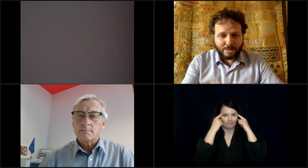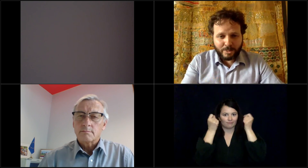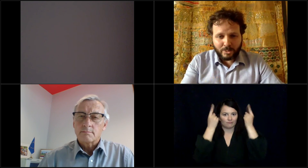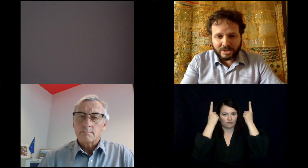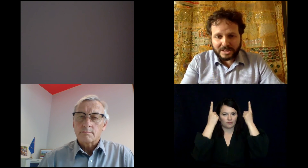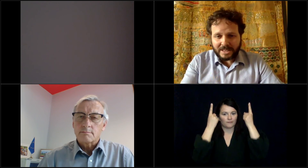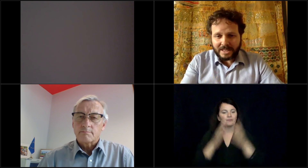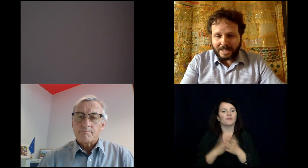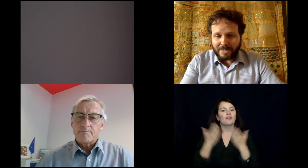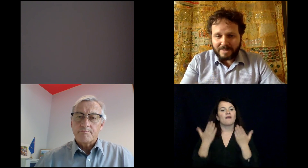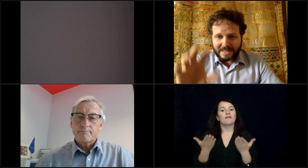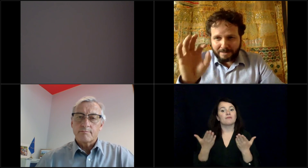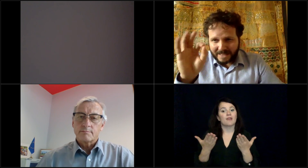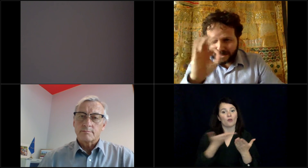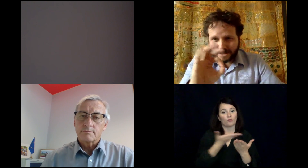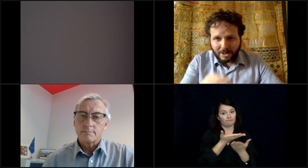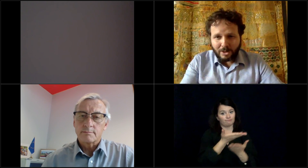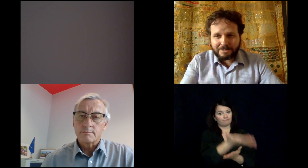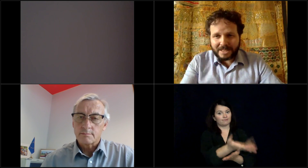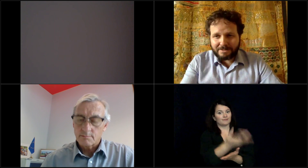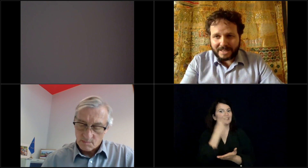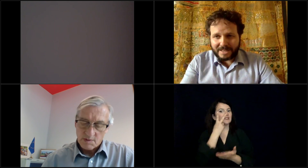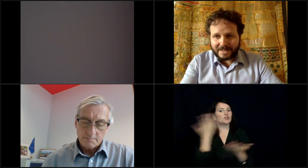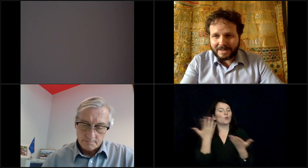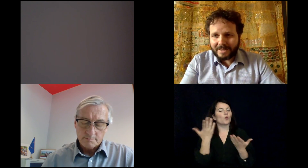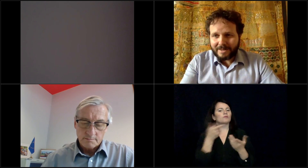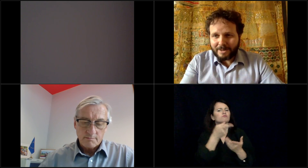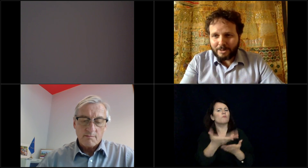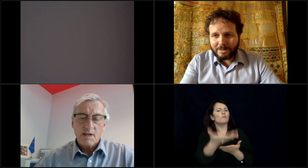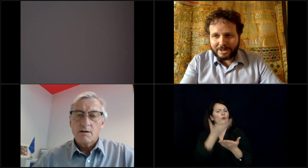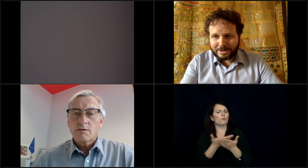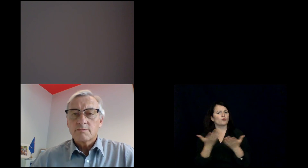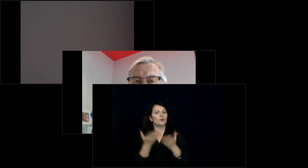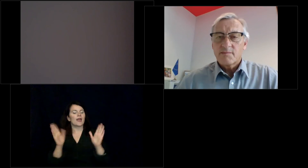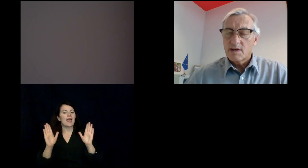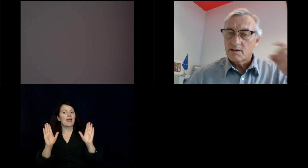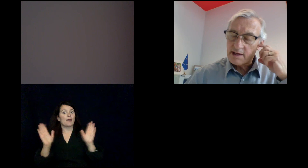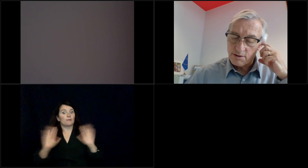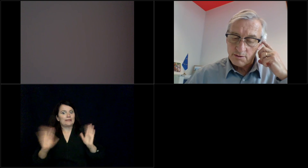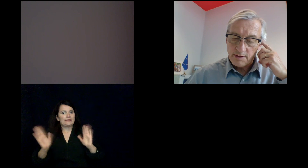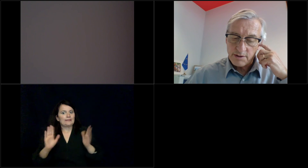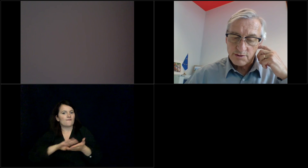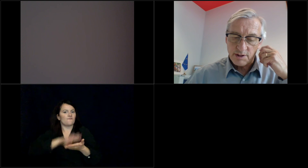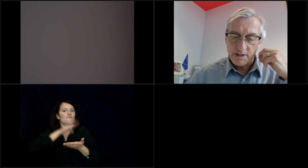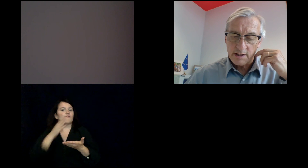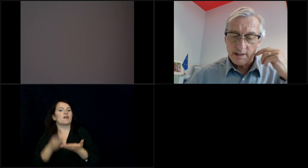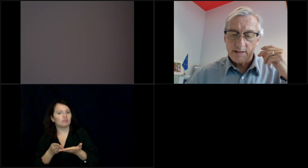they're proposing and some hints for that fund. The floor is yours. Thank you, Javier.